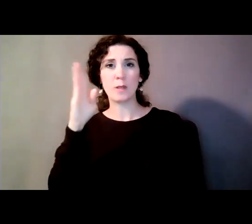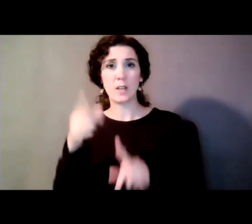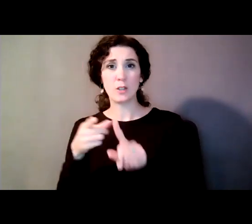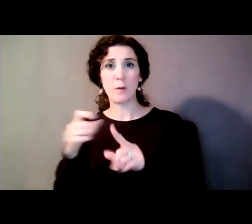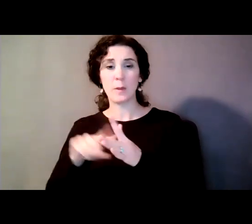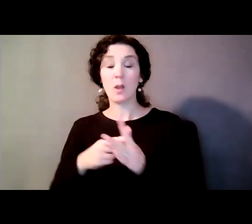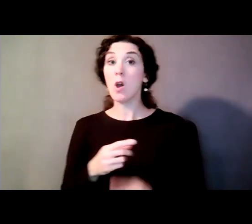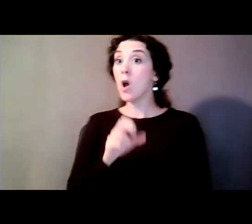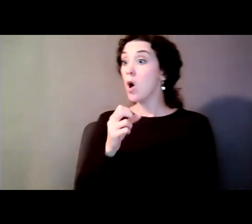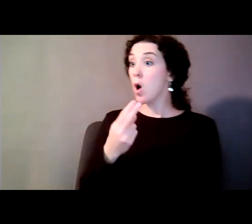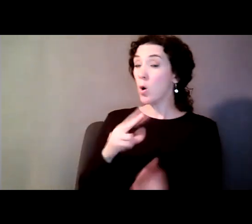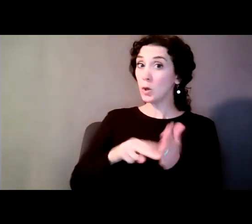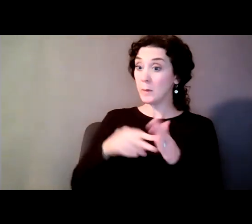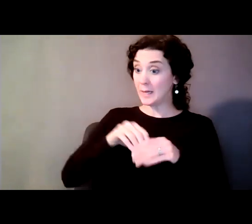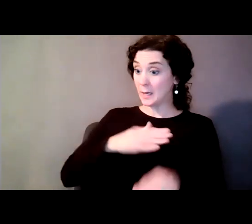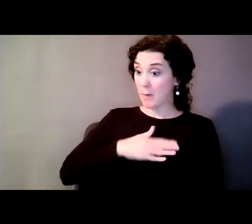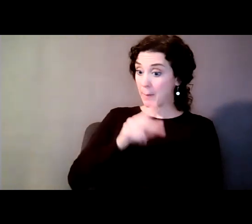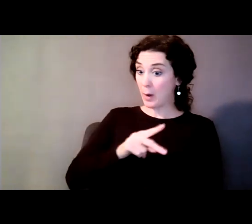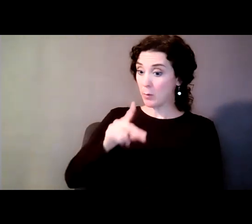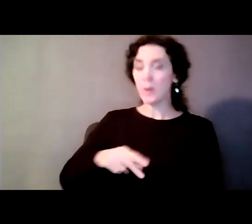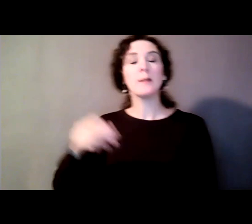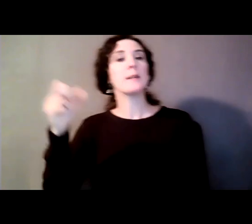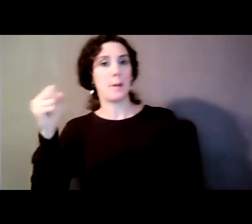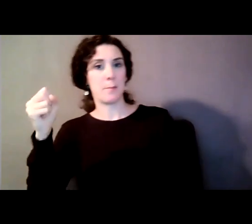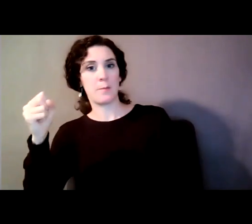You mean in my PowerPoint? Okay, I just did that.